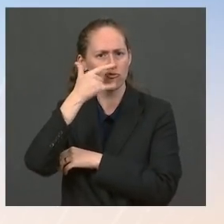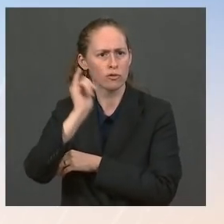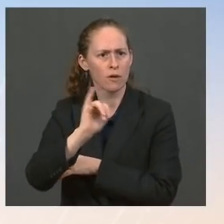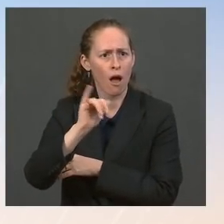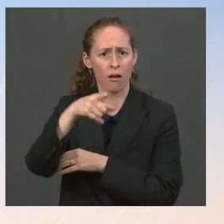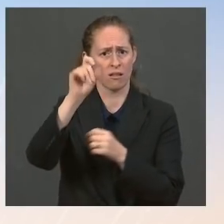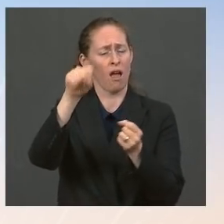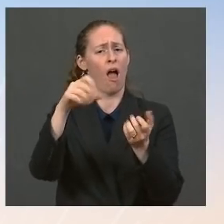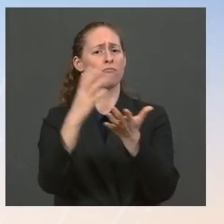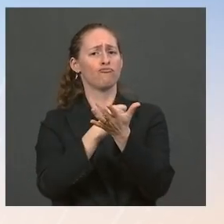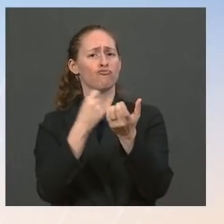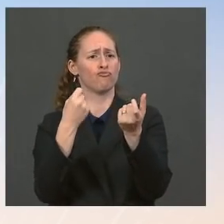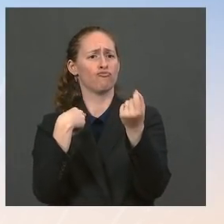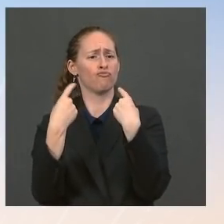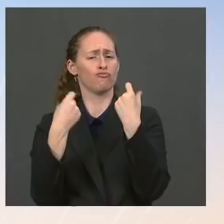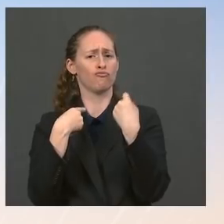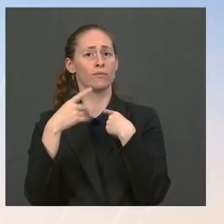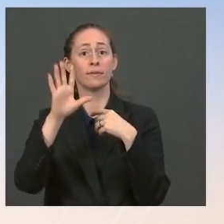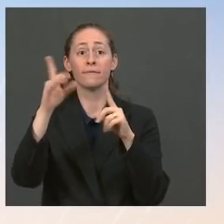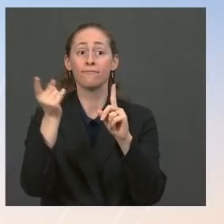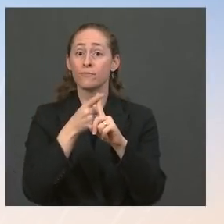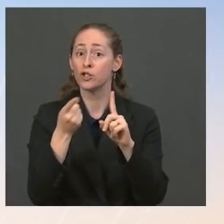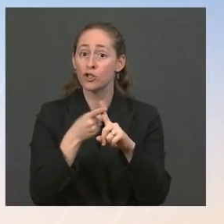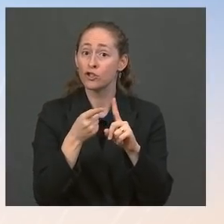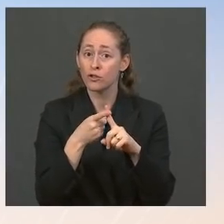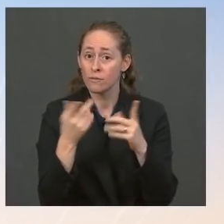But first, I want to make one important point.